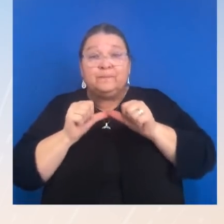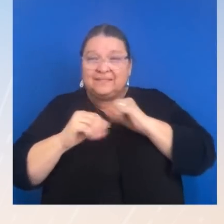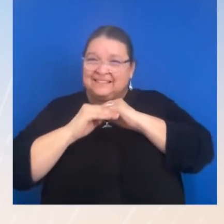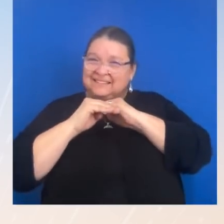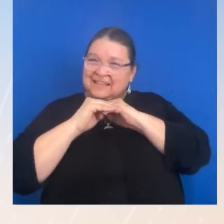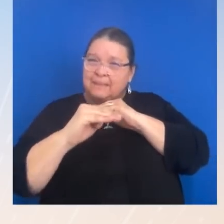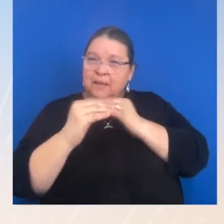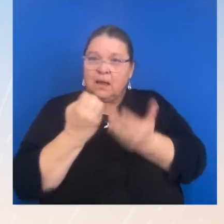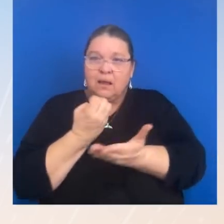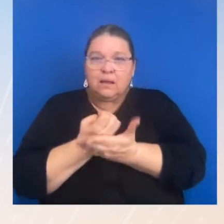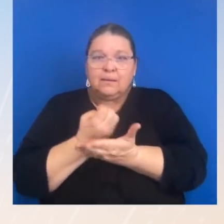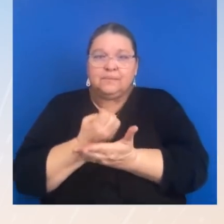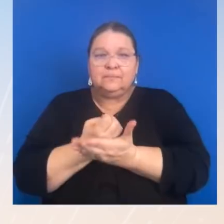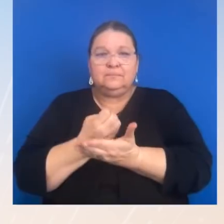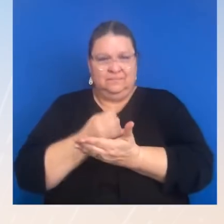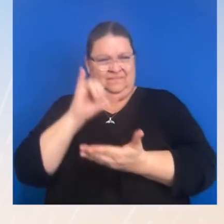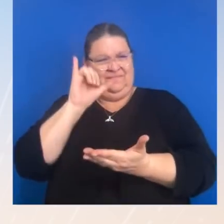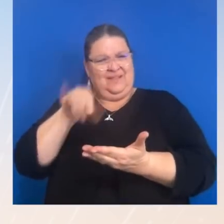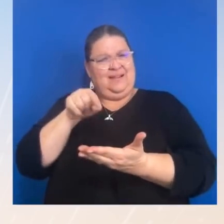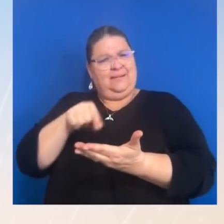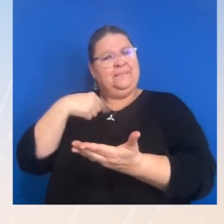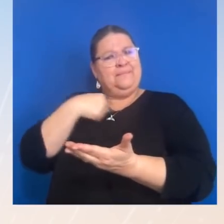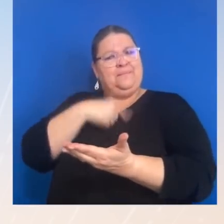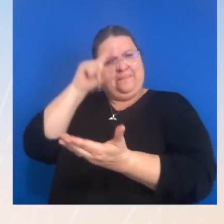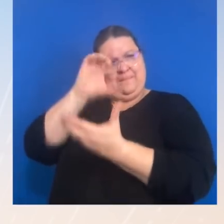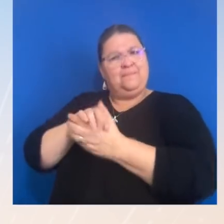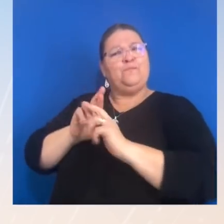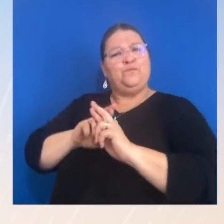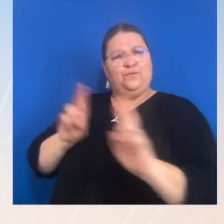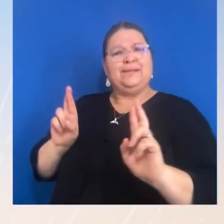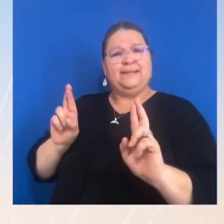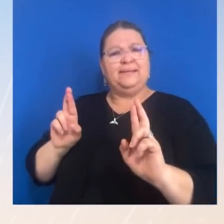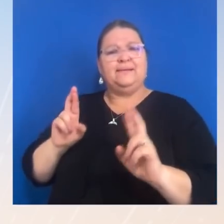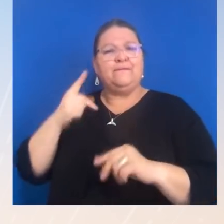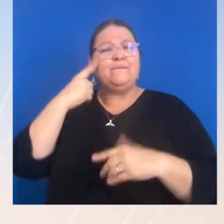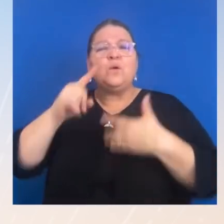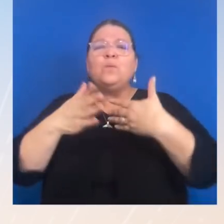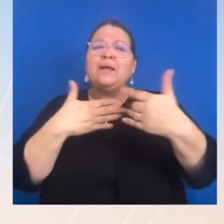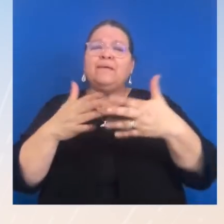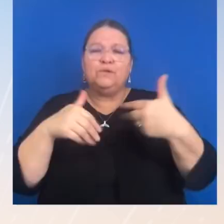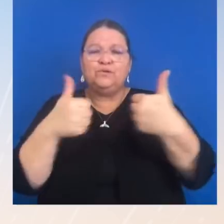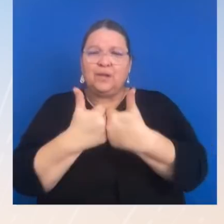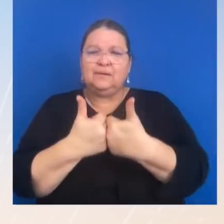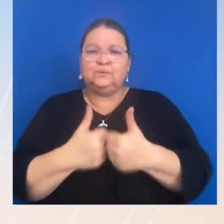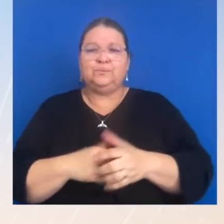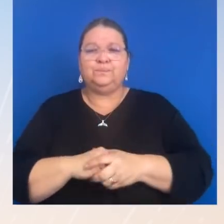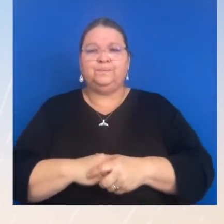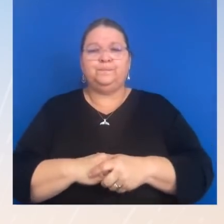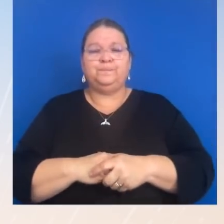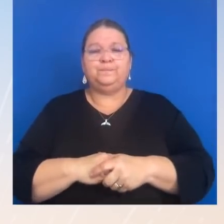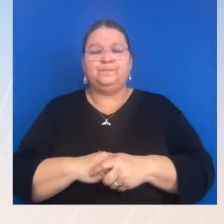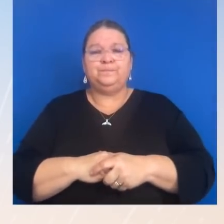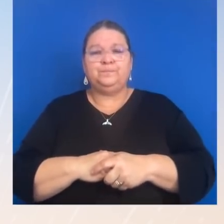The Press: I wanted to ask on refugees. Ms. Psaki: Sure. >> The Press: I know, obviously, there's been about 2 million people -- 2 million Ukrainians who have already left the country. And I know you've said from the podium